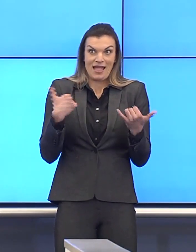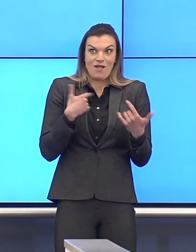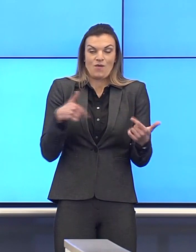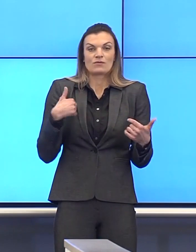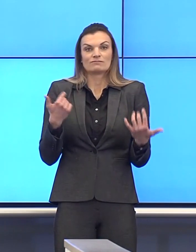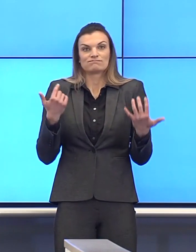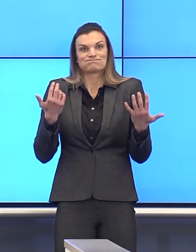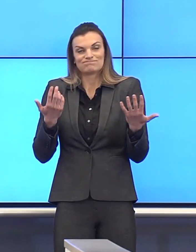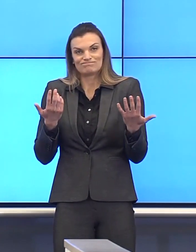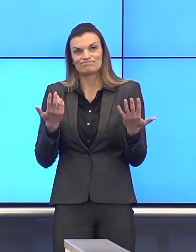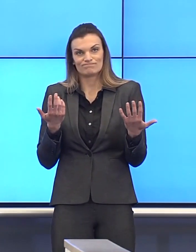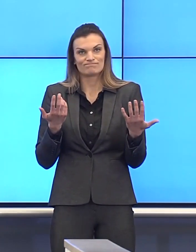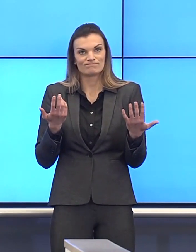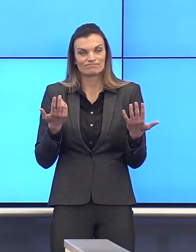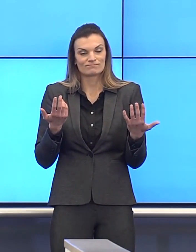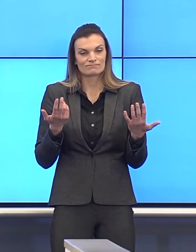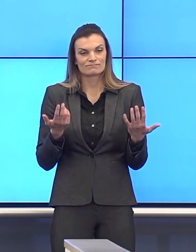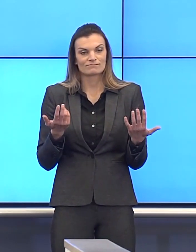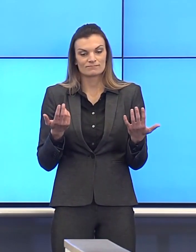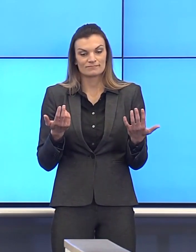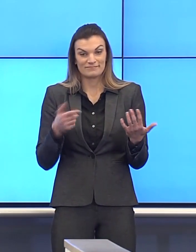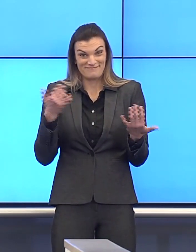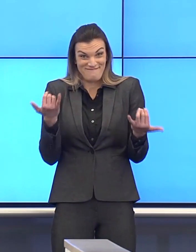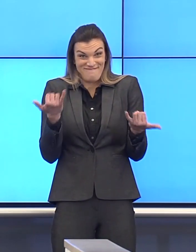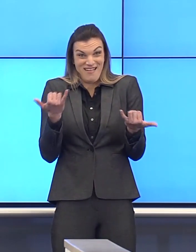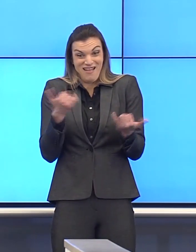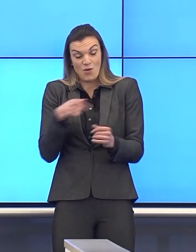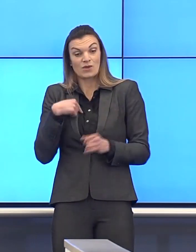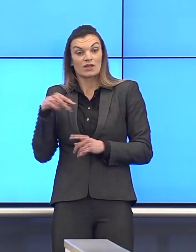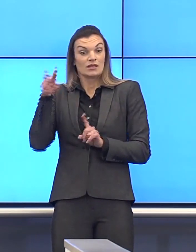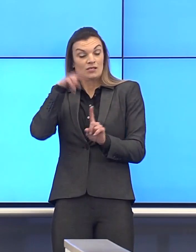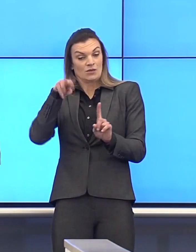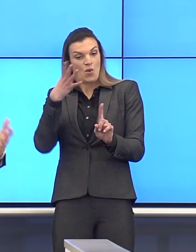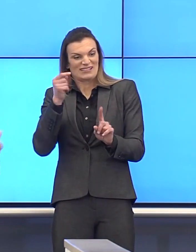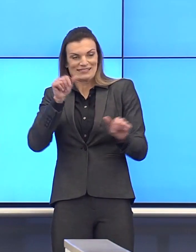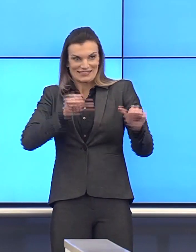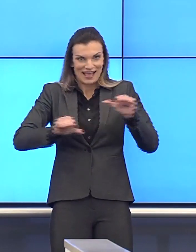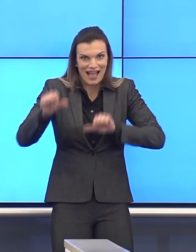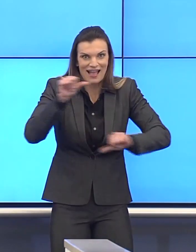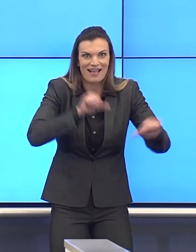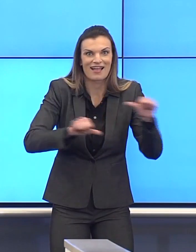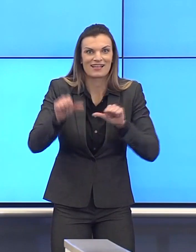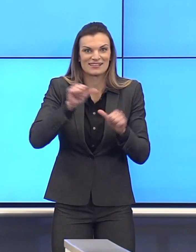STRONGER POSITION TO DETERMINE WHAT THAT NEEDS TO LOOK LIKE. BUT THERE IS A LOT OF, YOU KNOW,